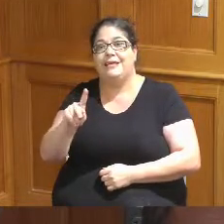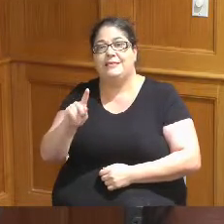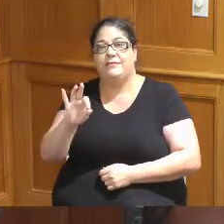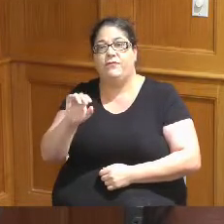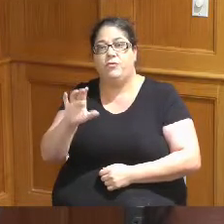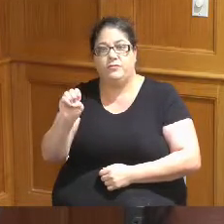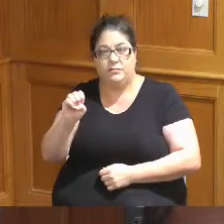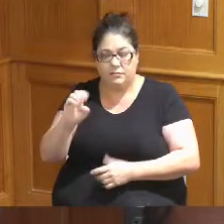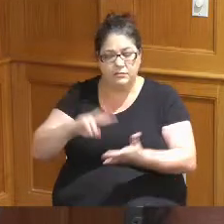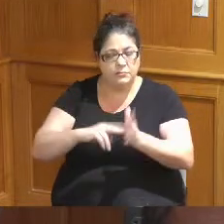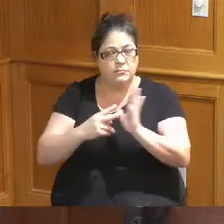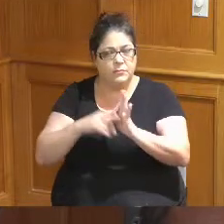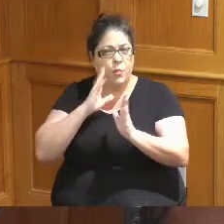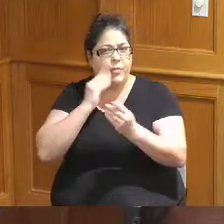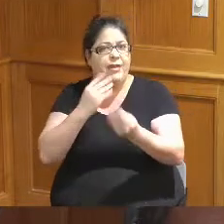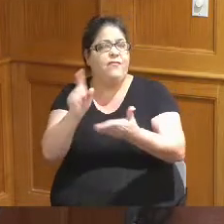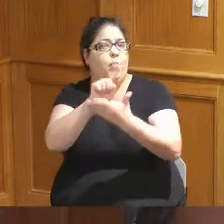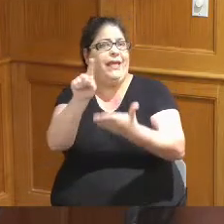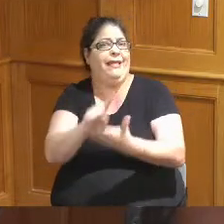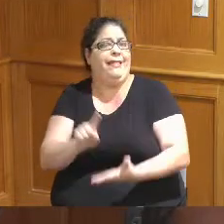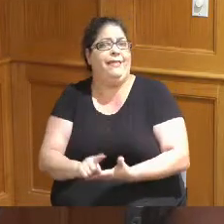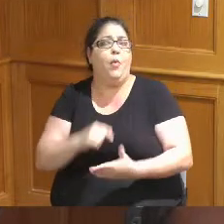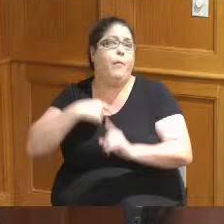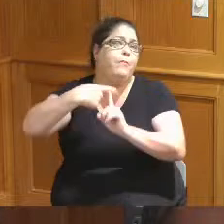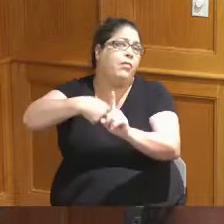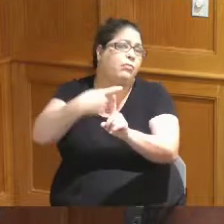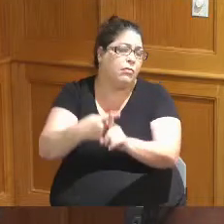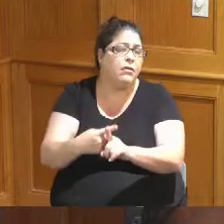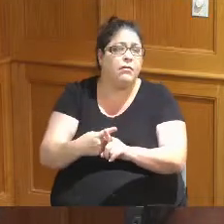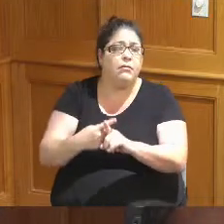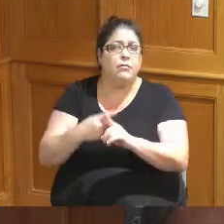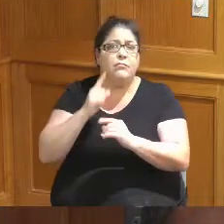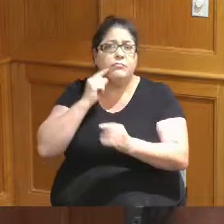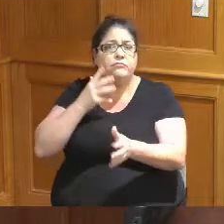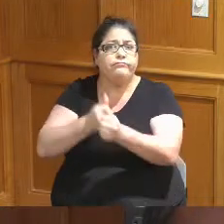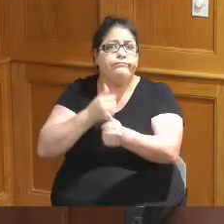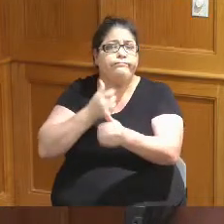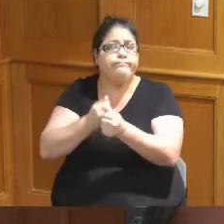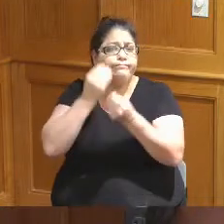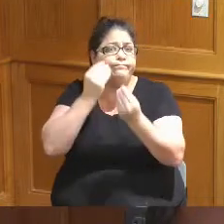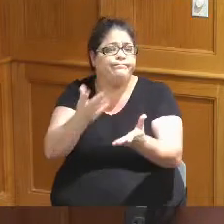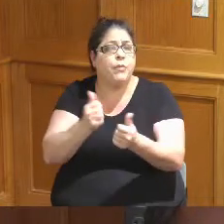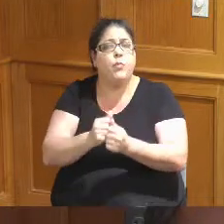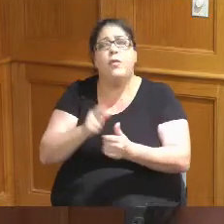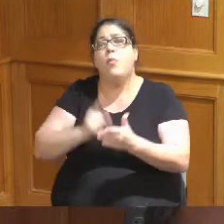the Commissioners probably on a weekly or monthly basis on the status of appraisal bias in Hamilton